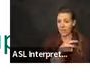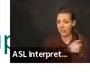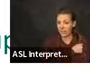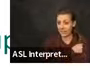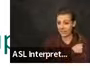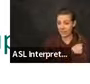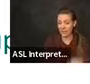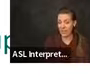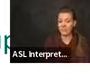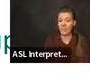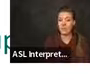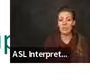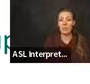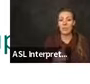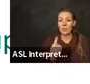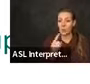One question